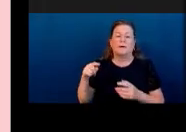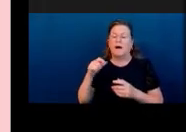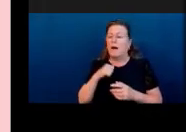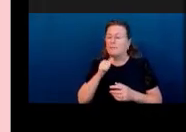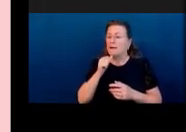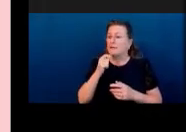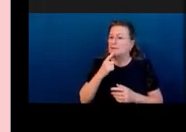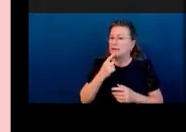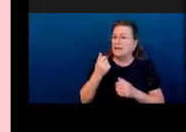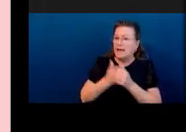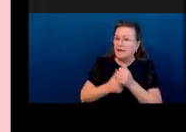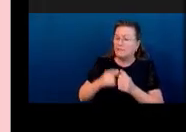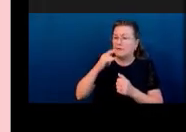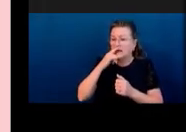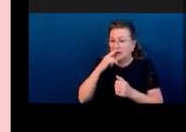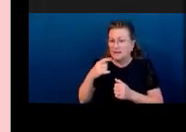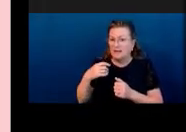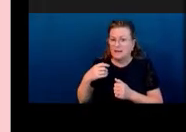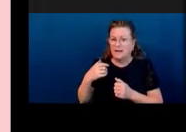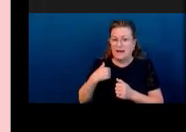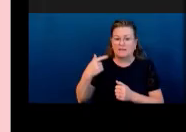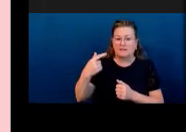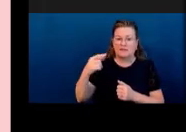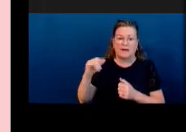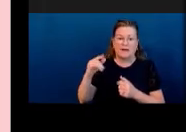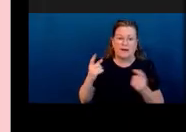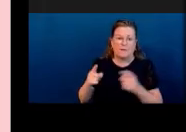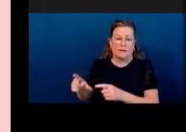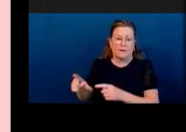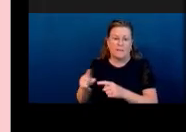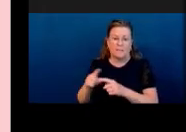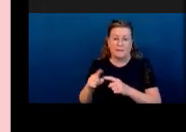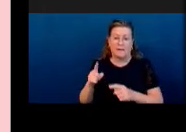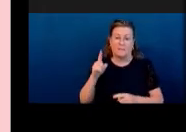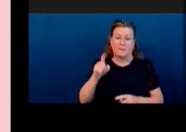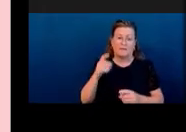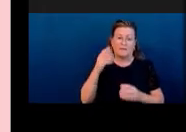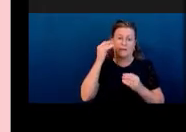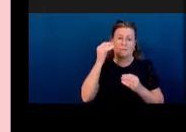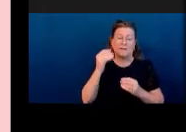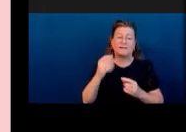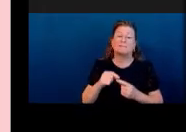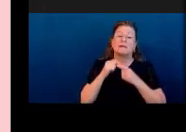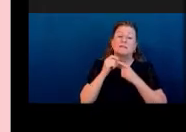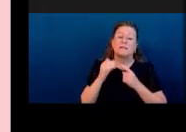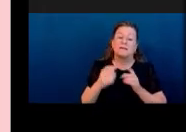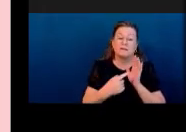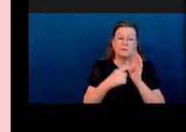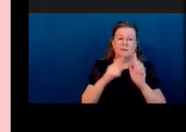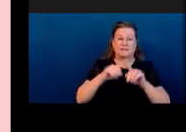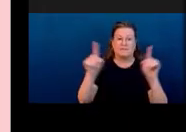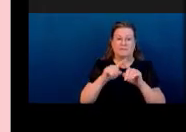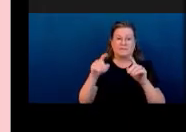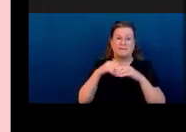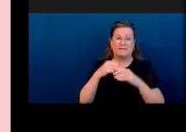it's a factor to think about, especially if you're seeing differences in their feeding that are really significantly